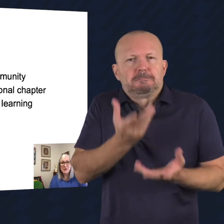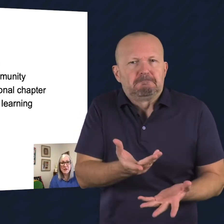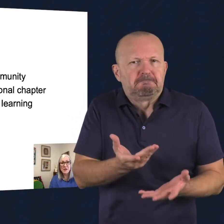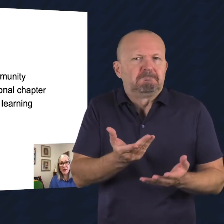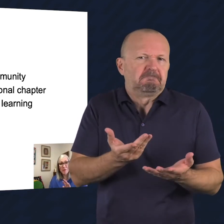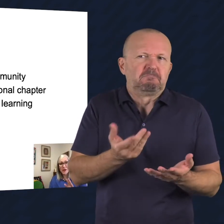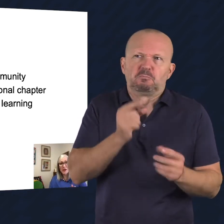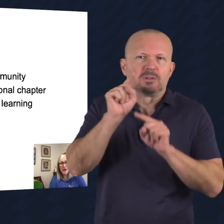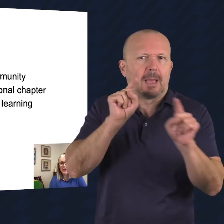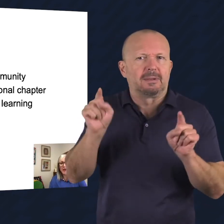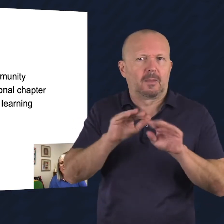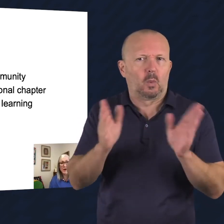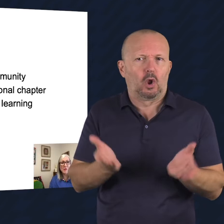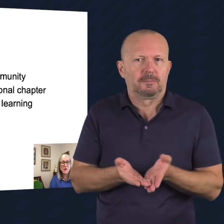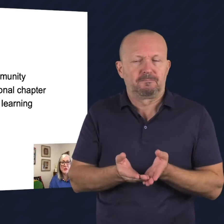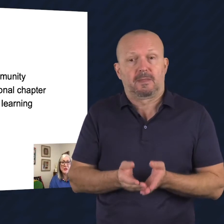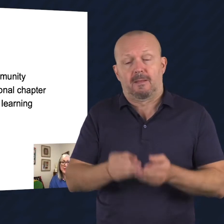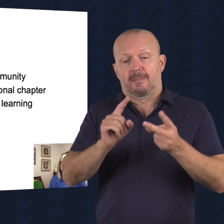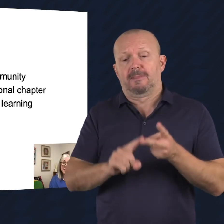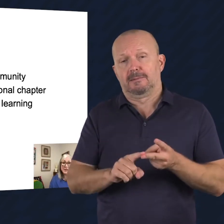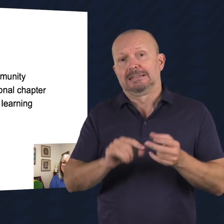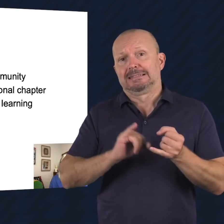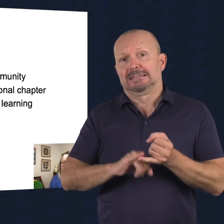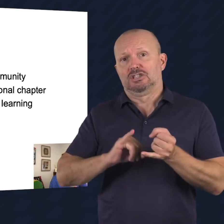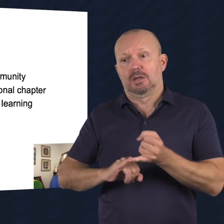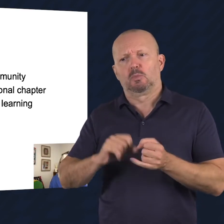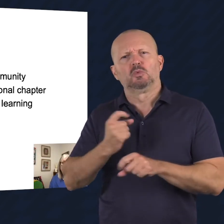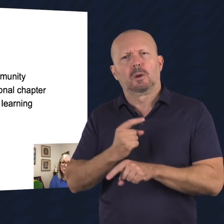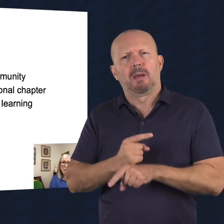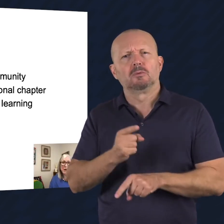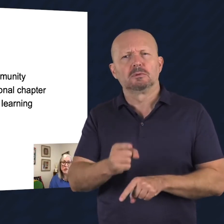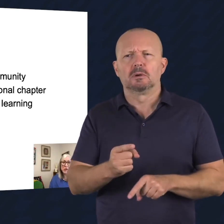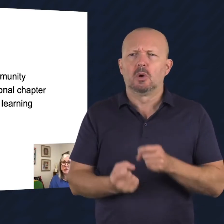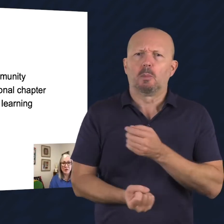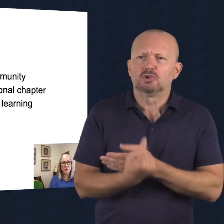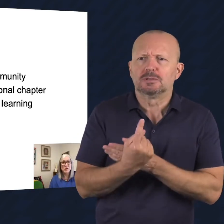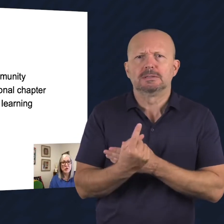that are happening in our part of the world. And then, Sydney Shep is gonna talk about the challenges and opportunities